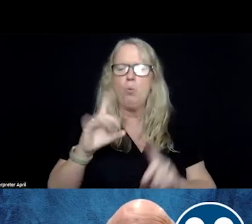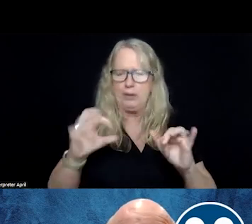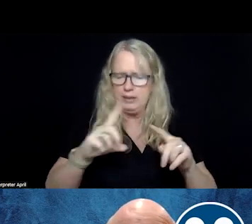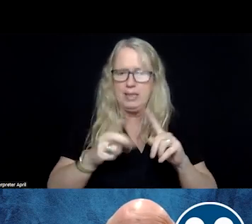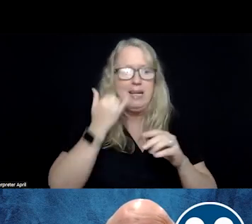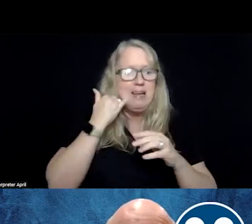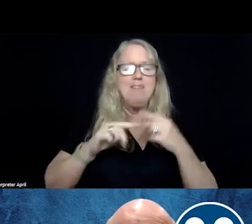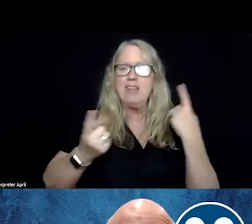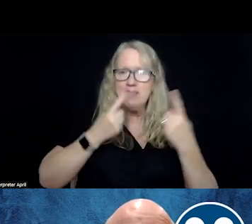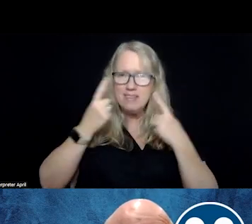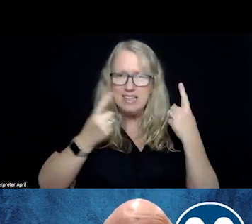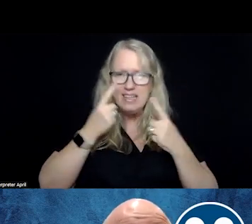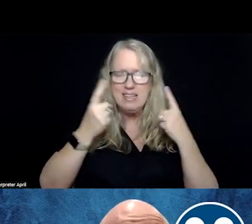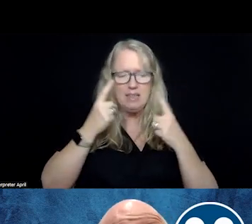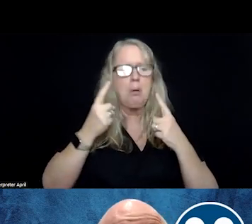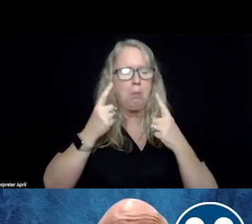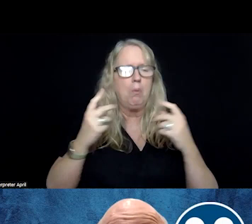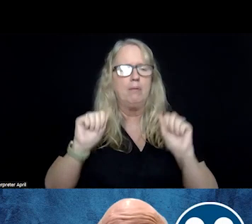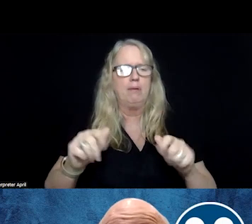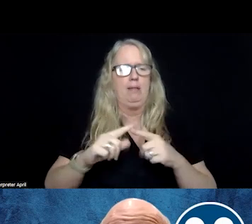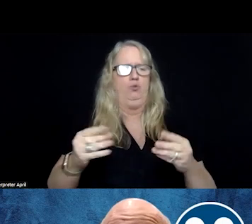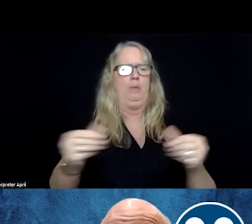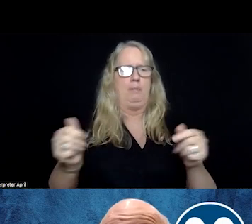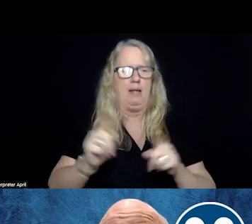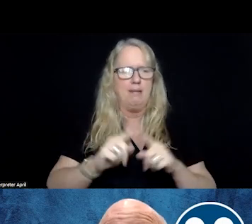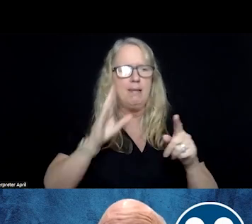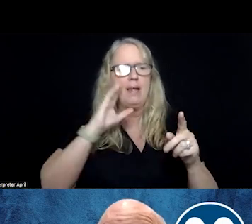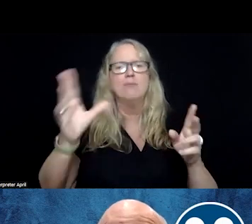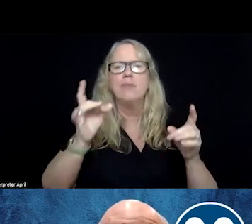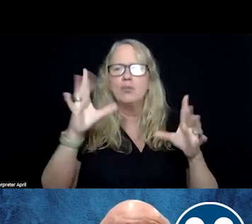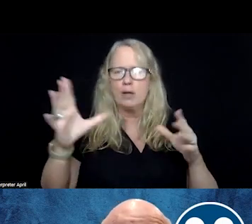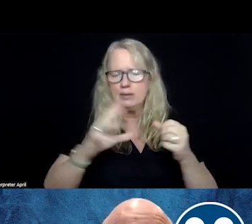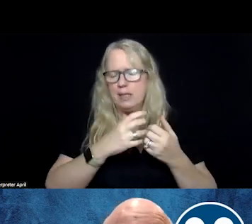THINK ABOUT IT, THEY HAVE A CRISIS STABILIZATION UNIT. THEY NEED